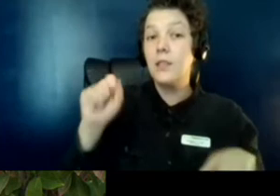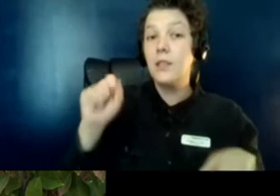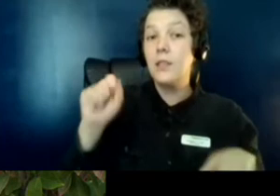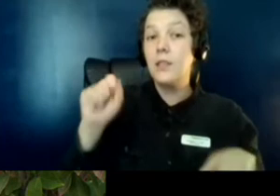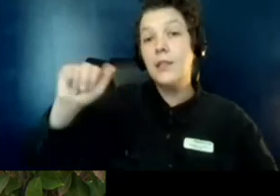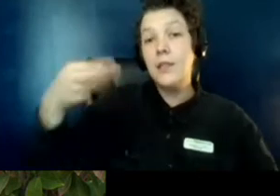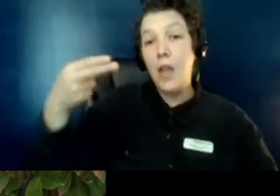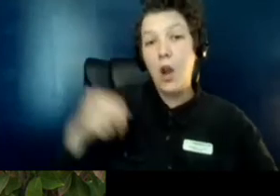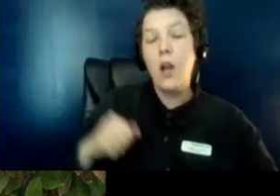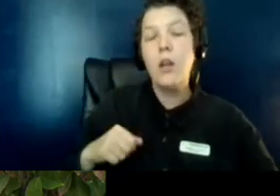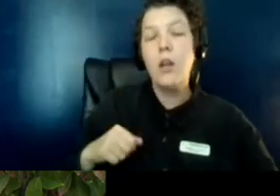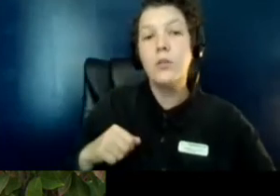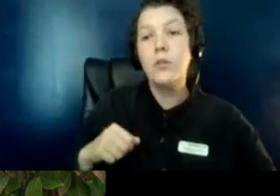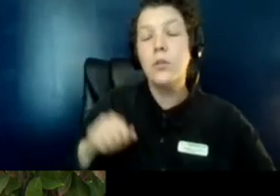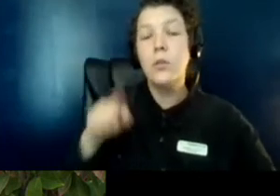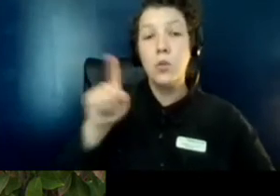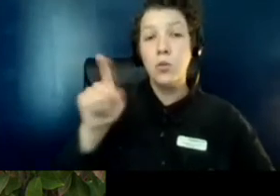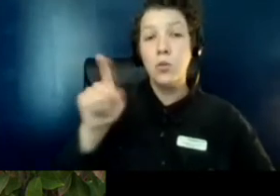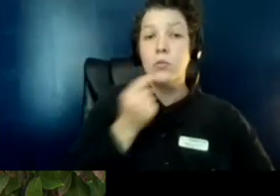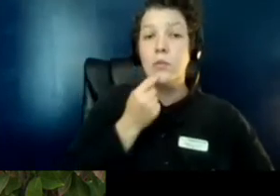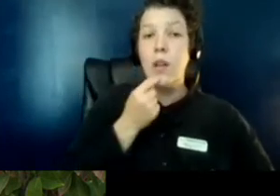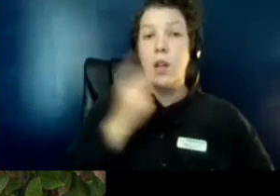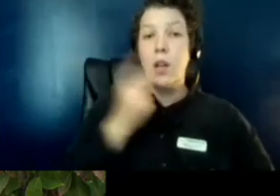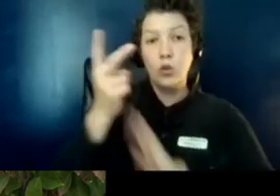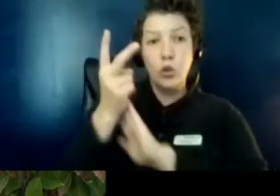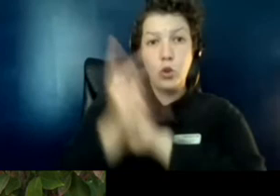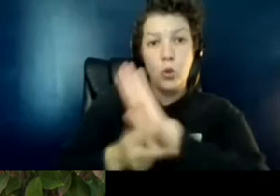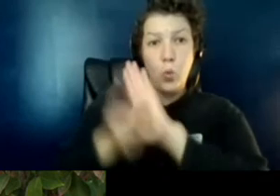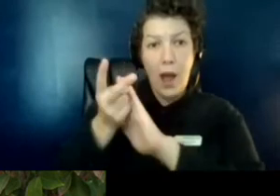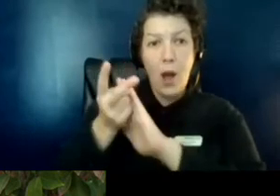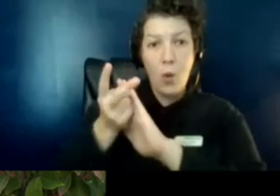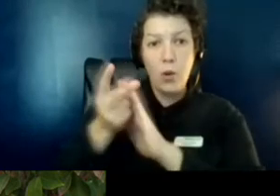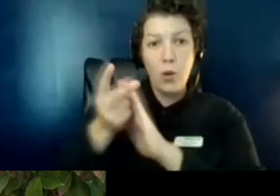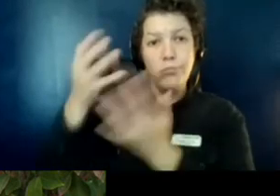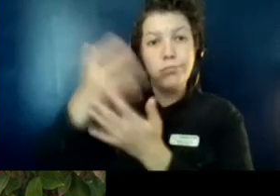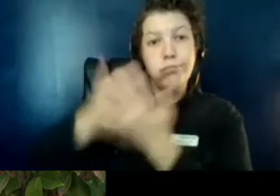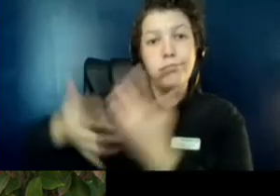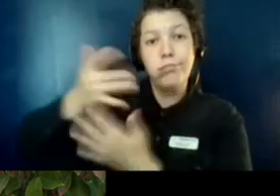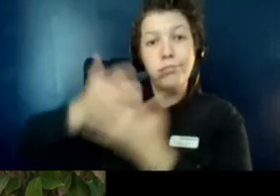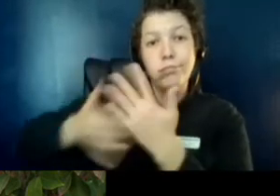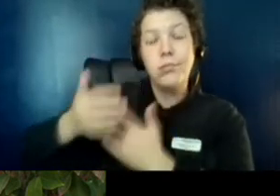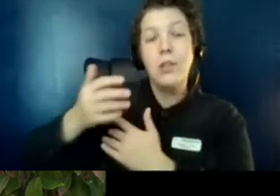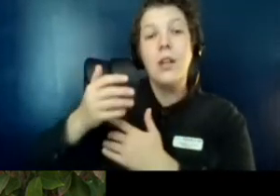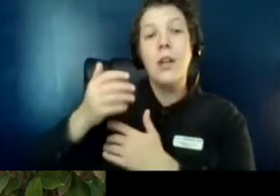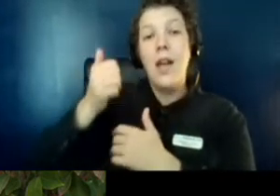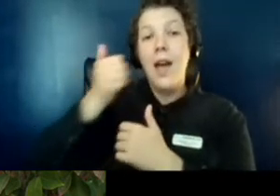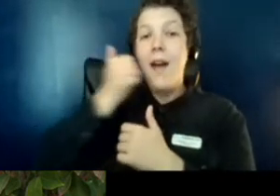spend two hours every six weeks of exposure. How have you found from a management perspective